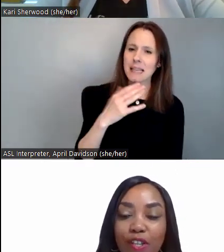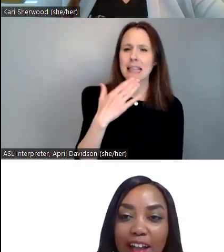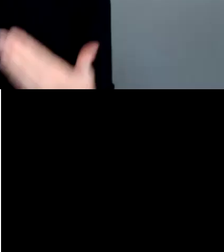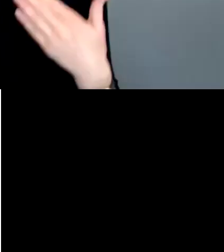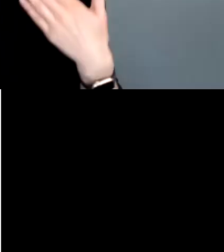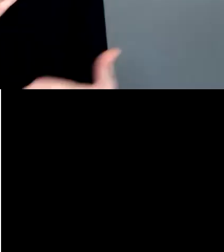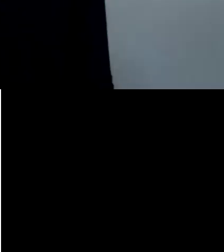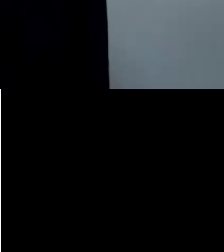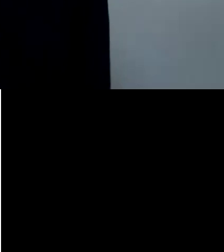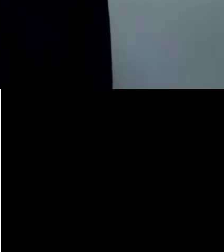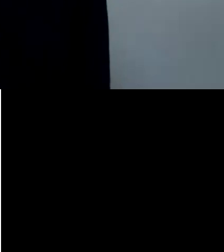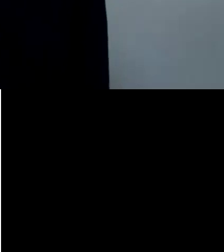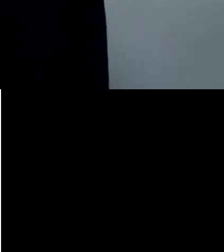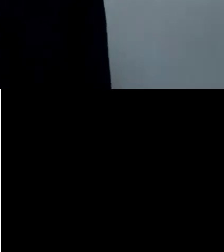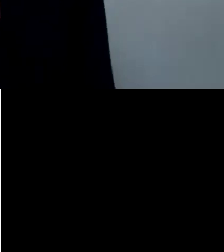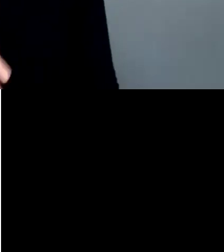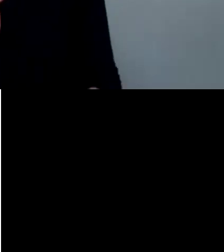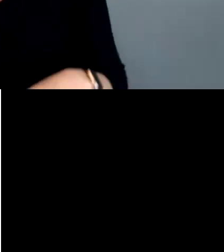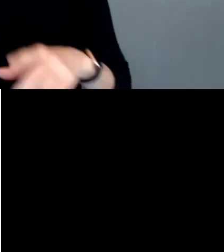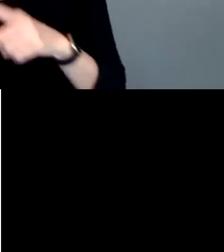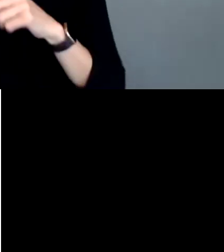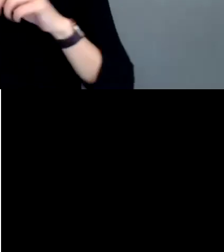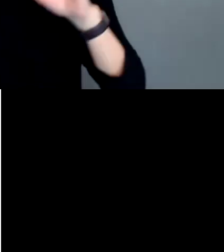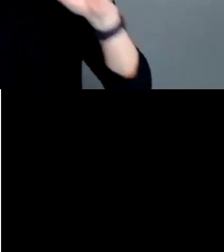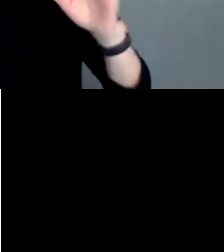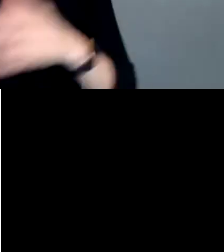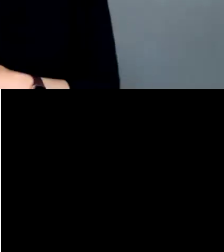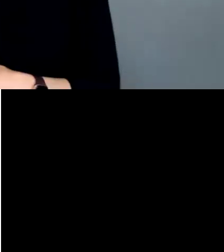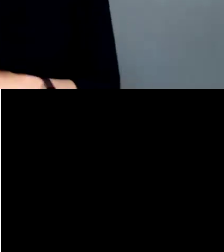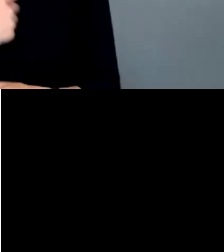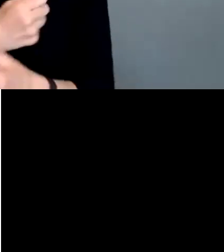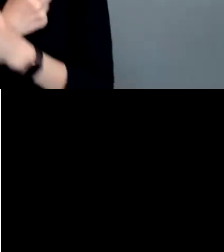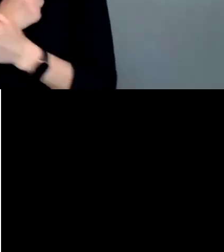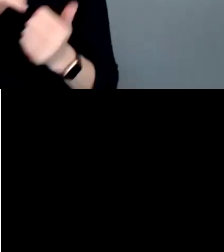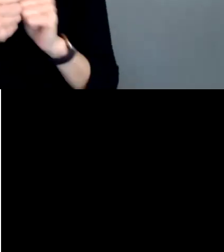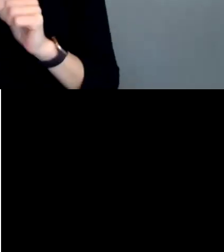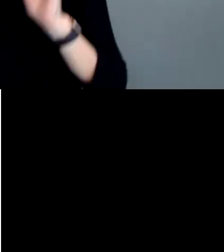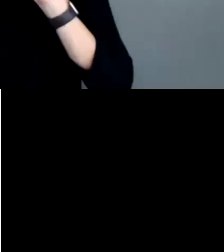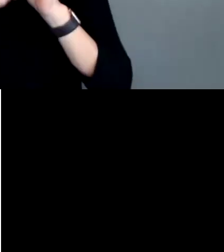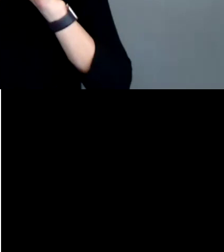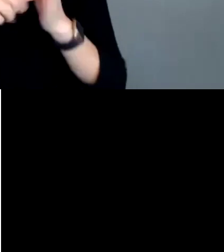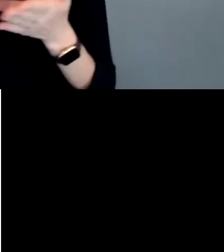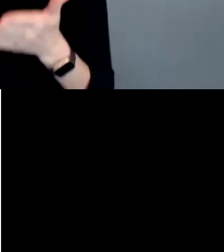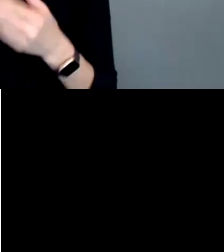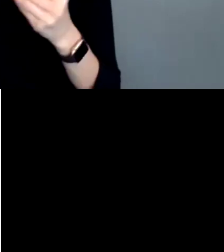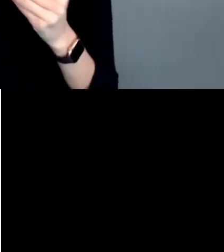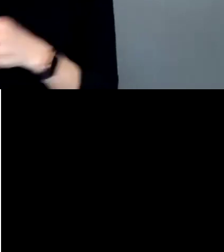Kari for that very informative presentation. I love how you highlighted that learning about neurodiversity